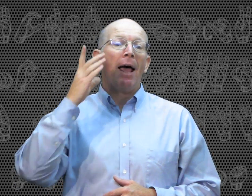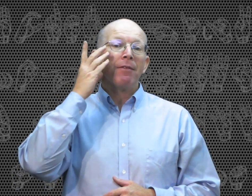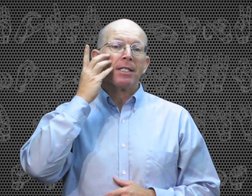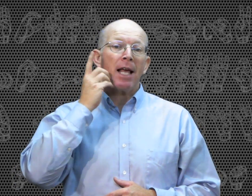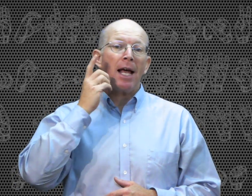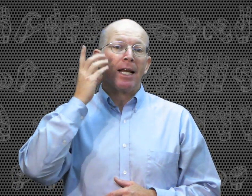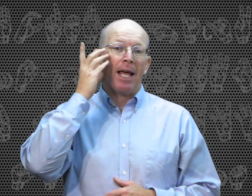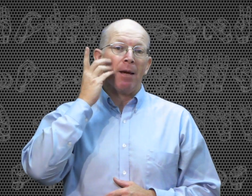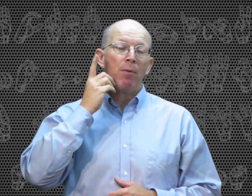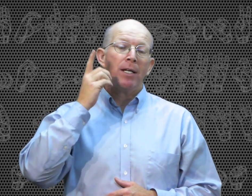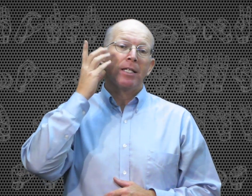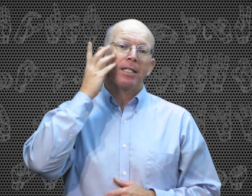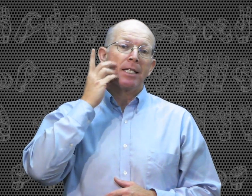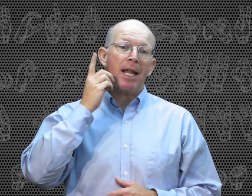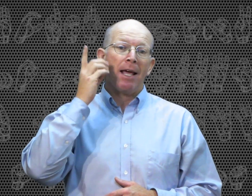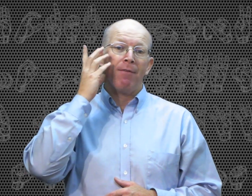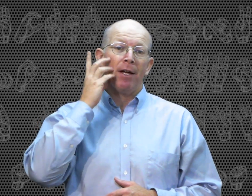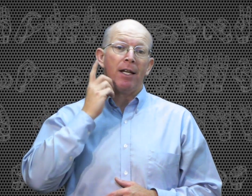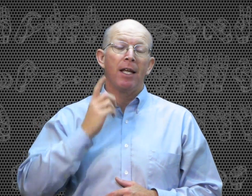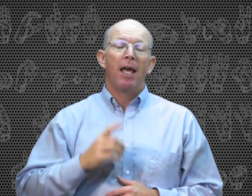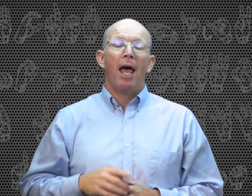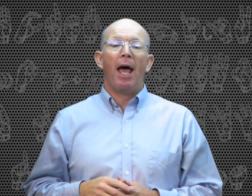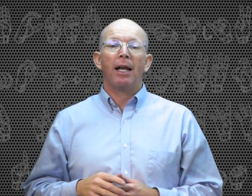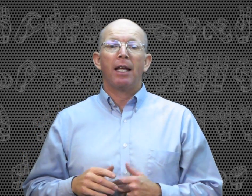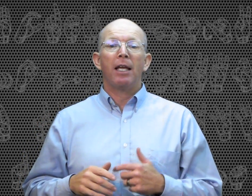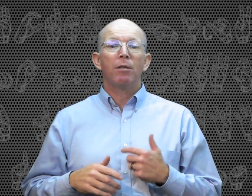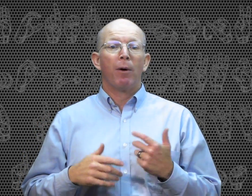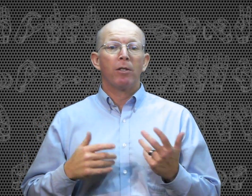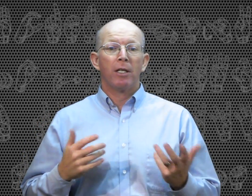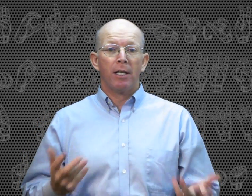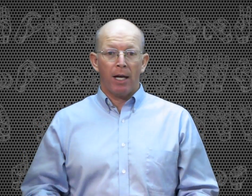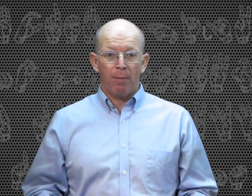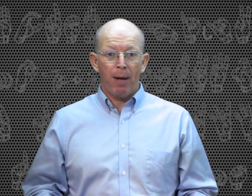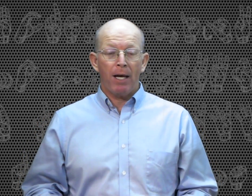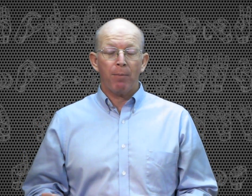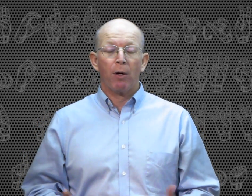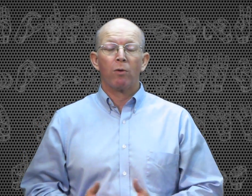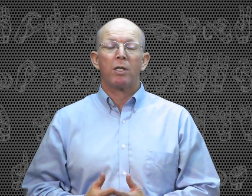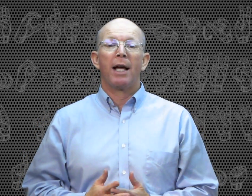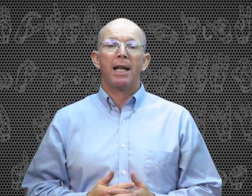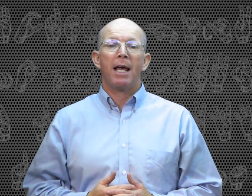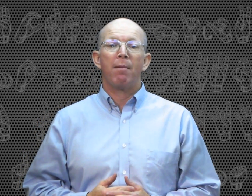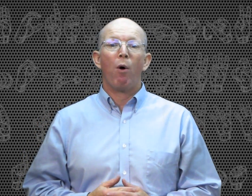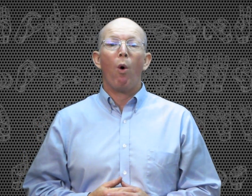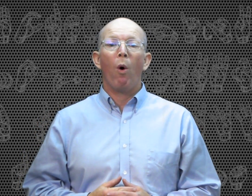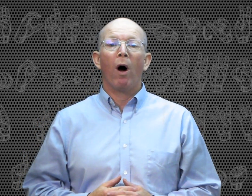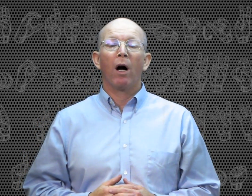And I have a sign name which is David. And each person can make up your own sign name.